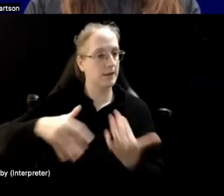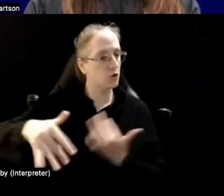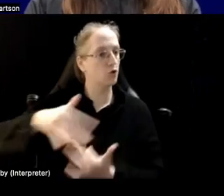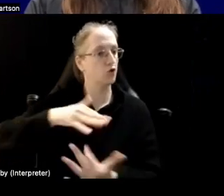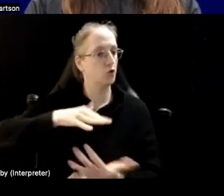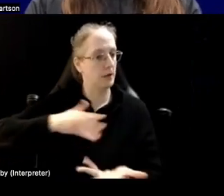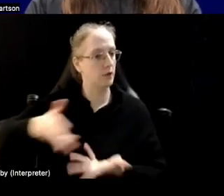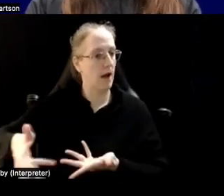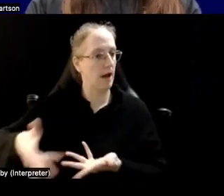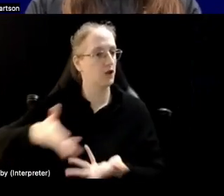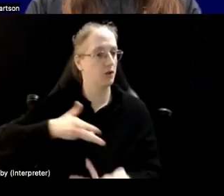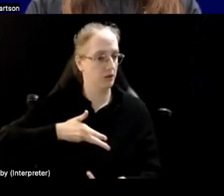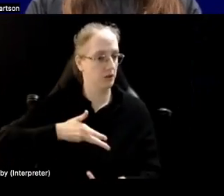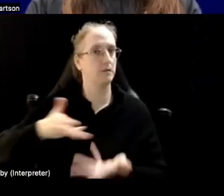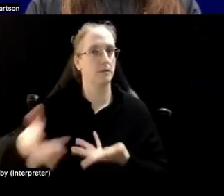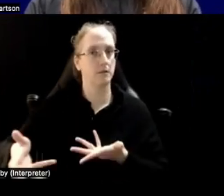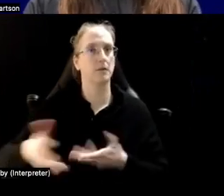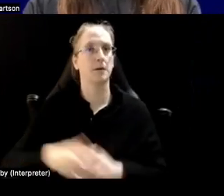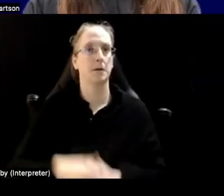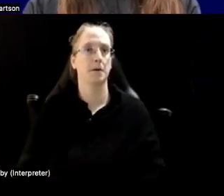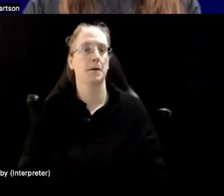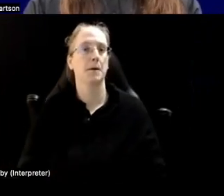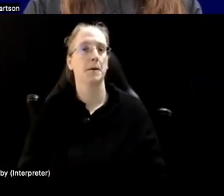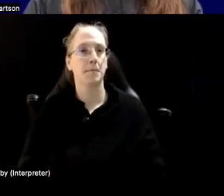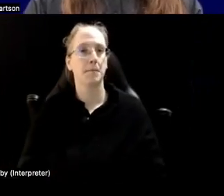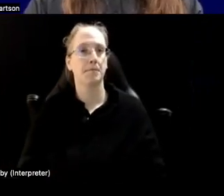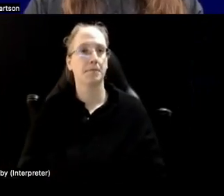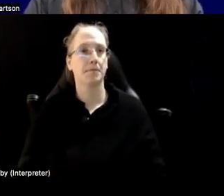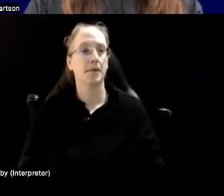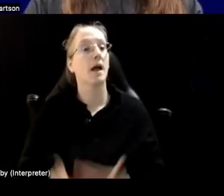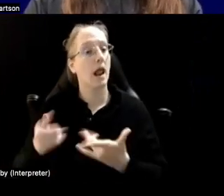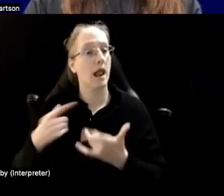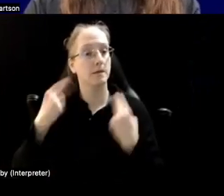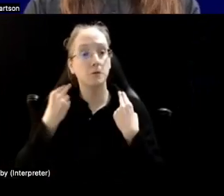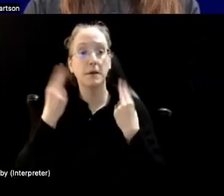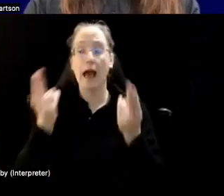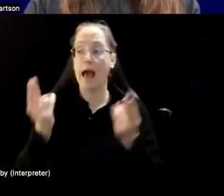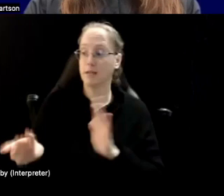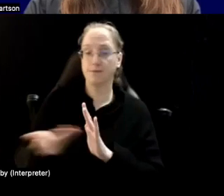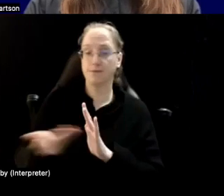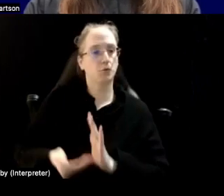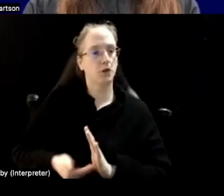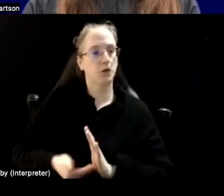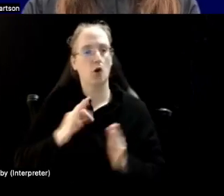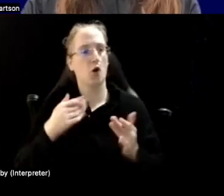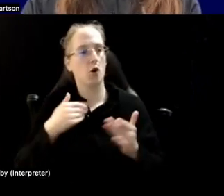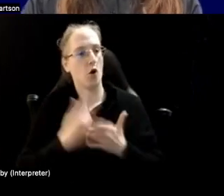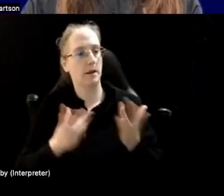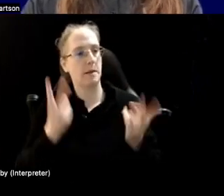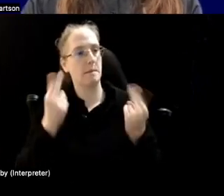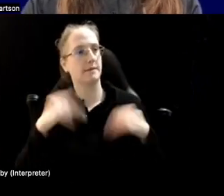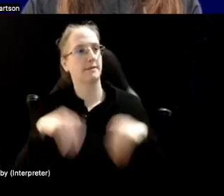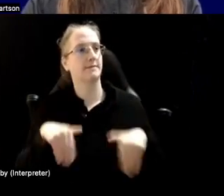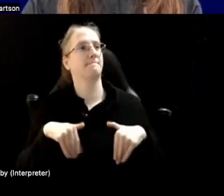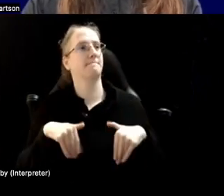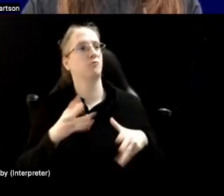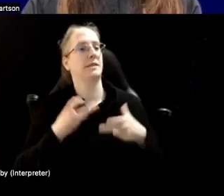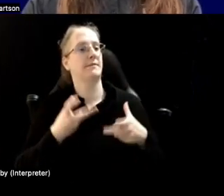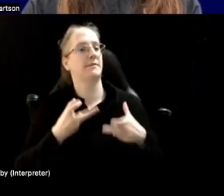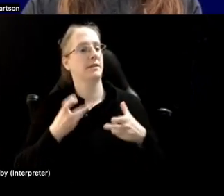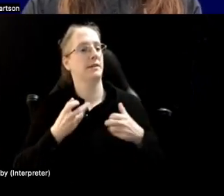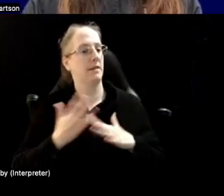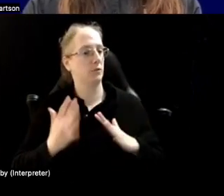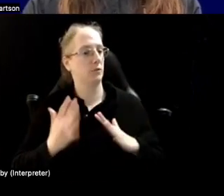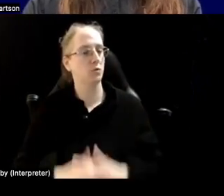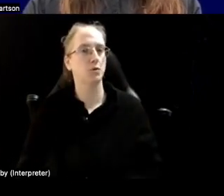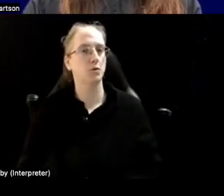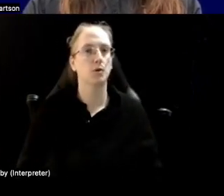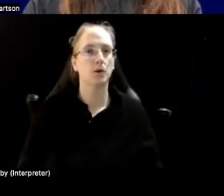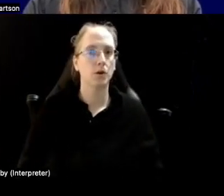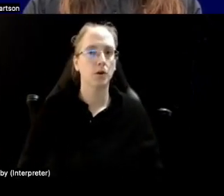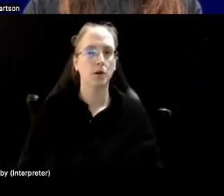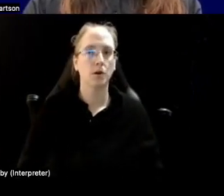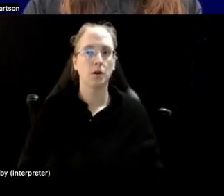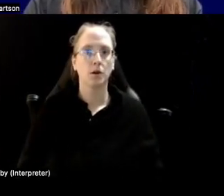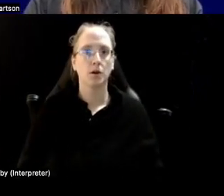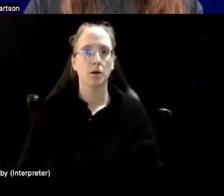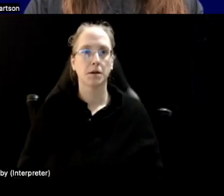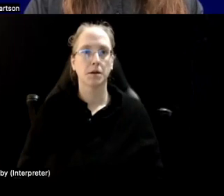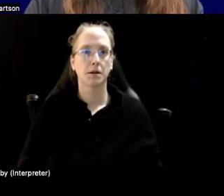to be the active contributor rather than the passive receiver. They can learn that they can